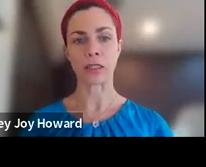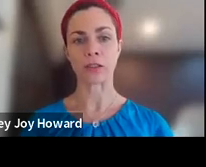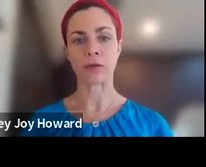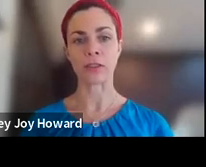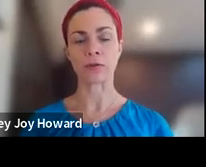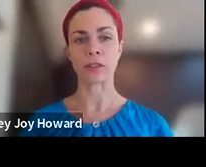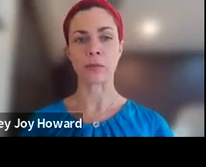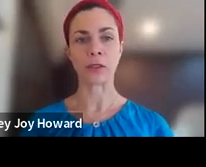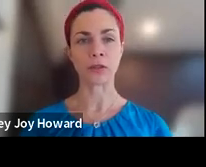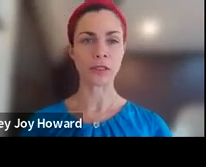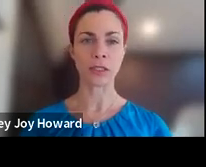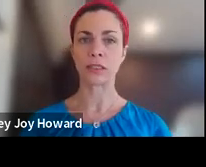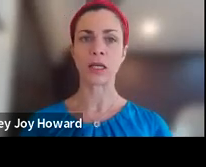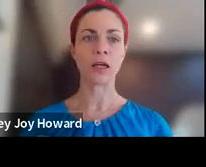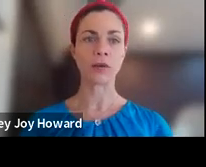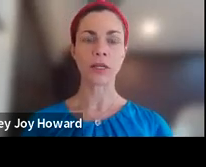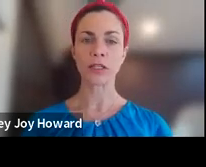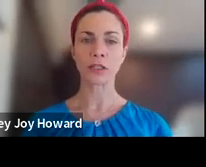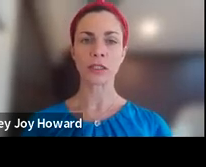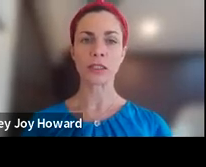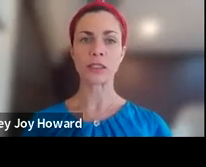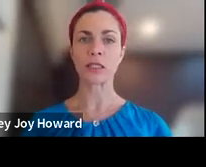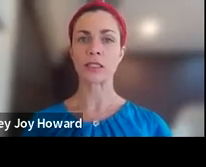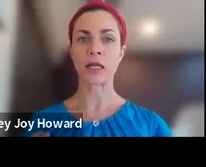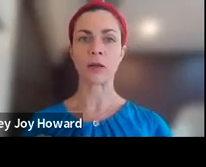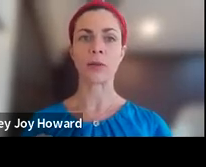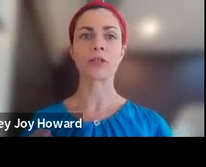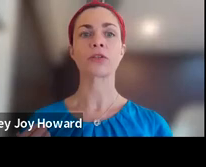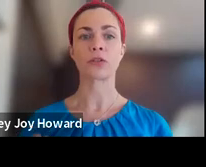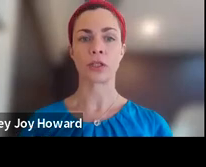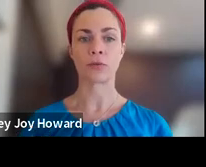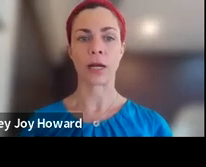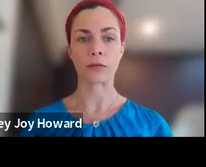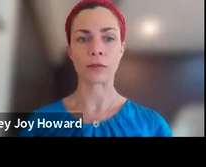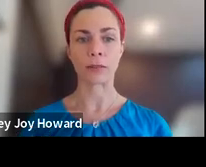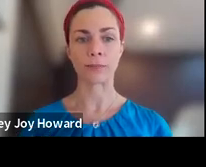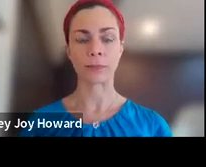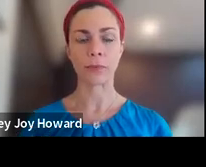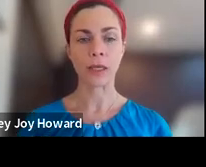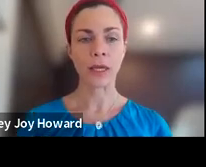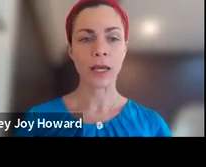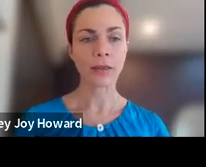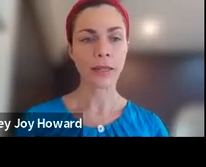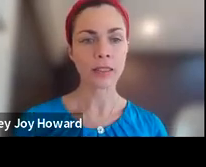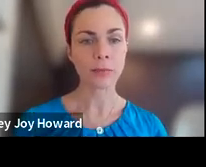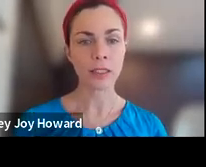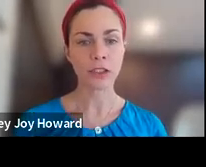eradication or a deep cleaning. Next slide, please.